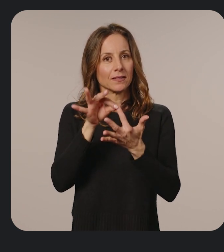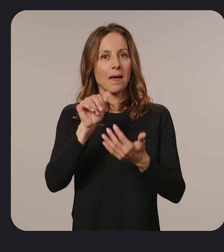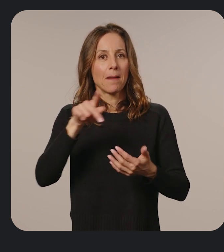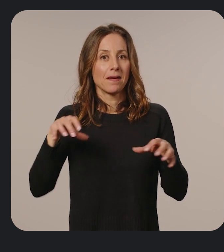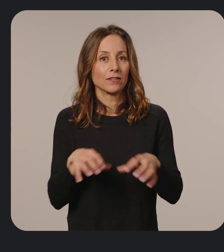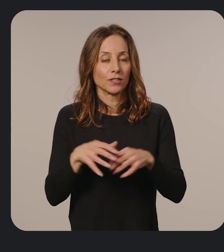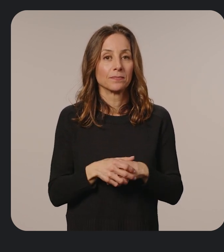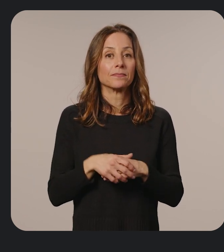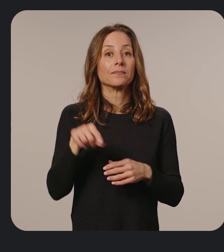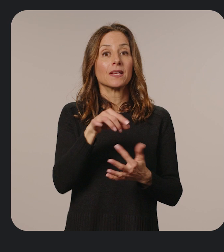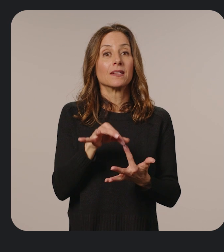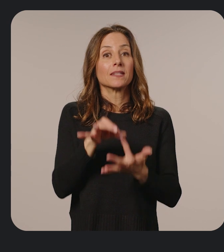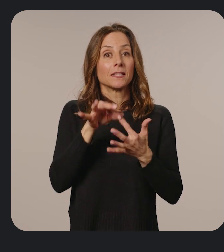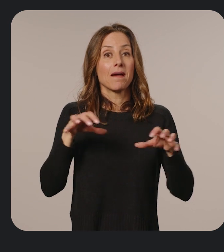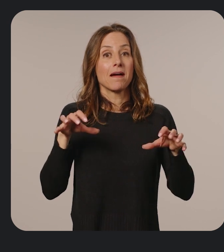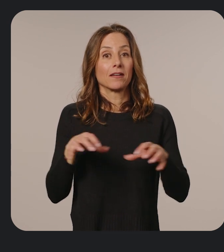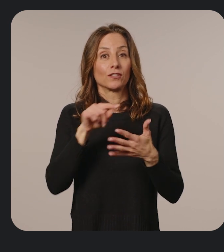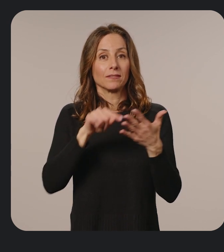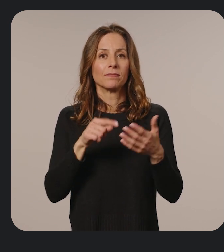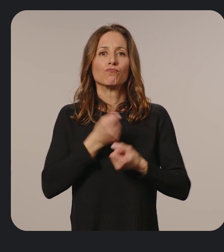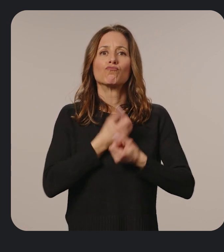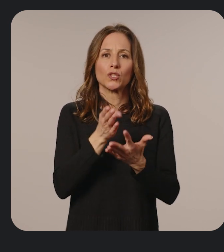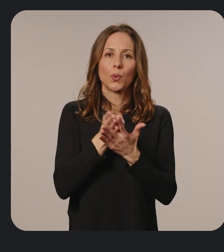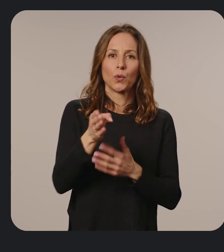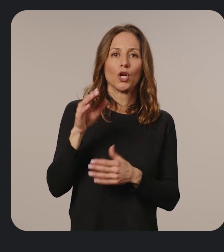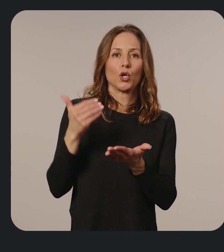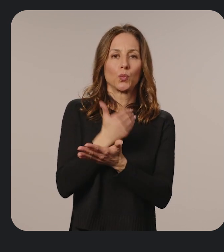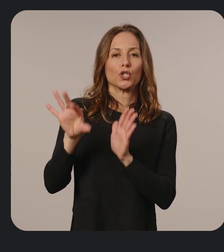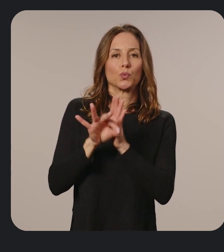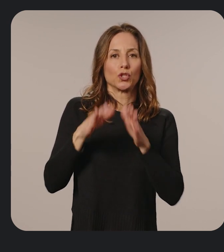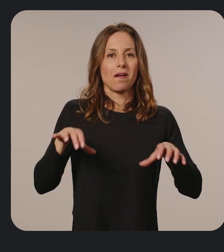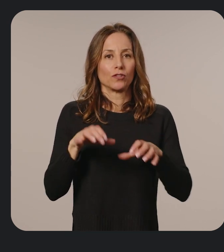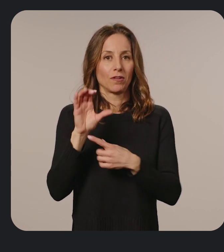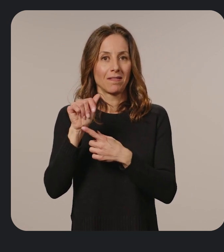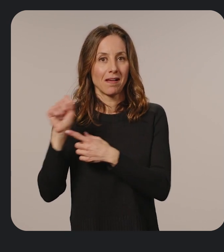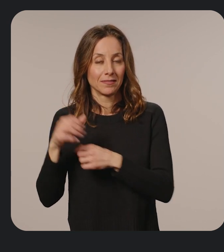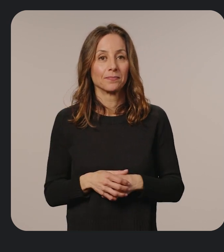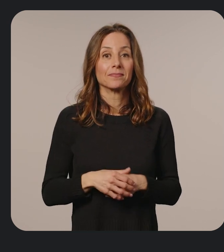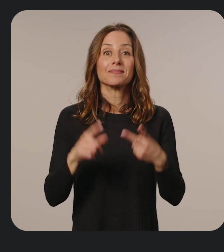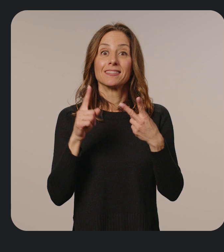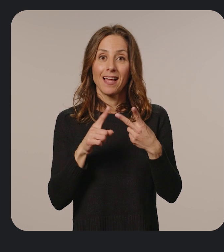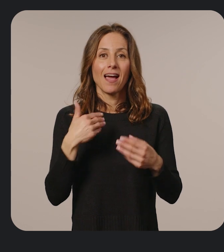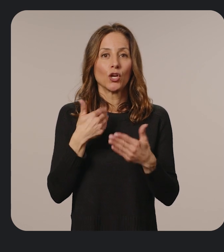supports custom app actions. These custom app actions are expressed using the new chooser action class.